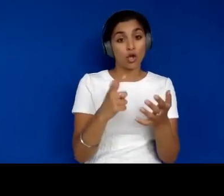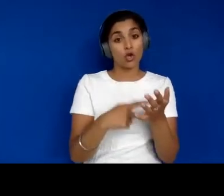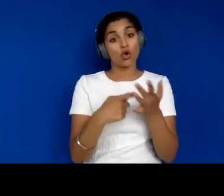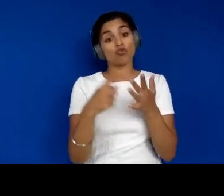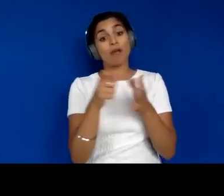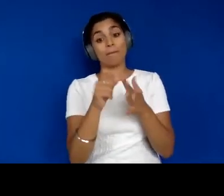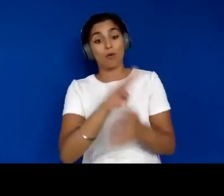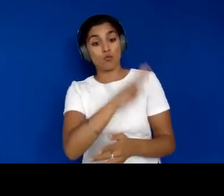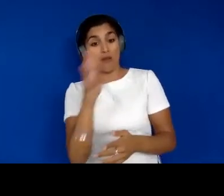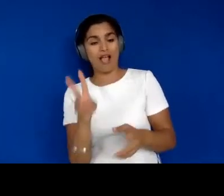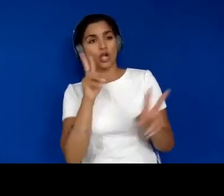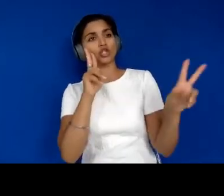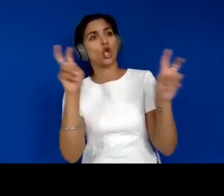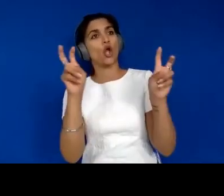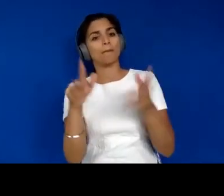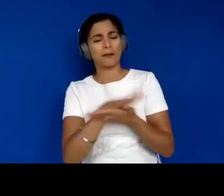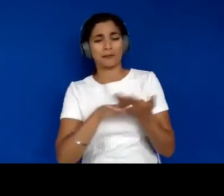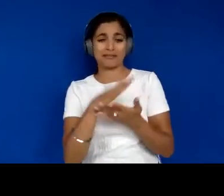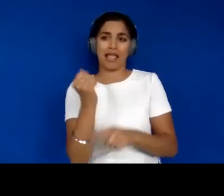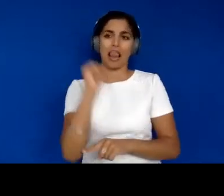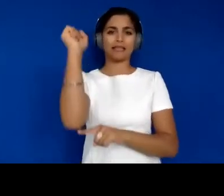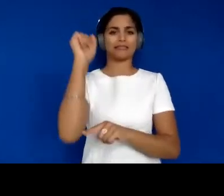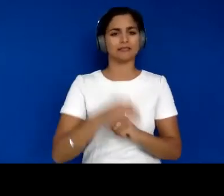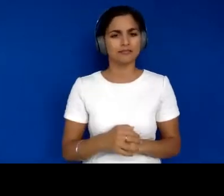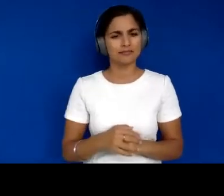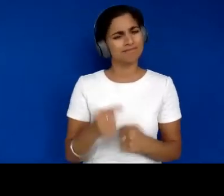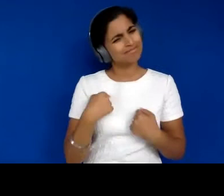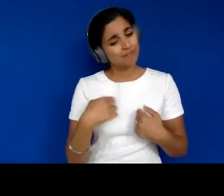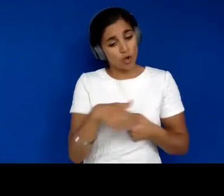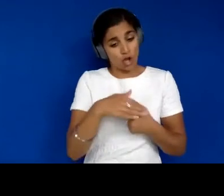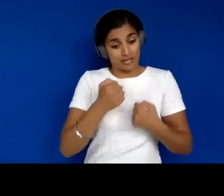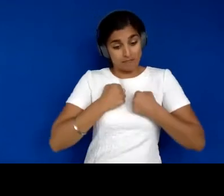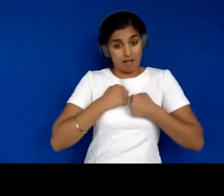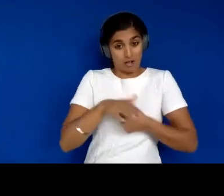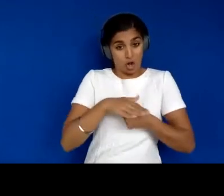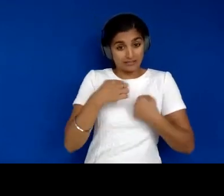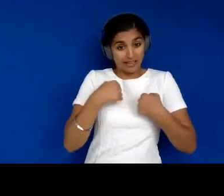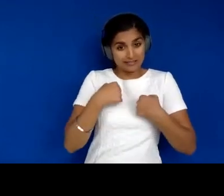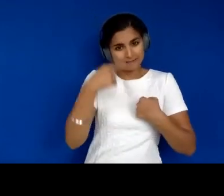where I am situated it is one element of closed cultural Williams largely